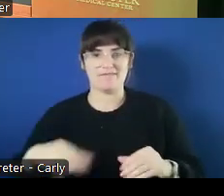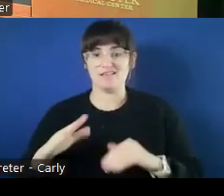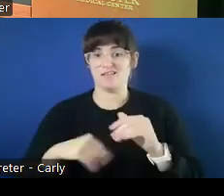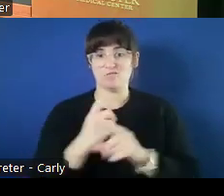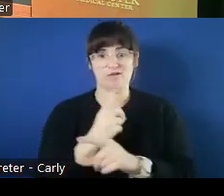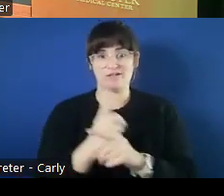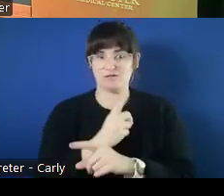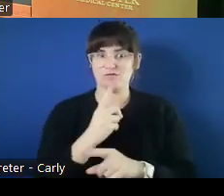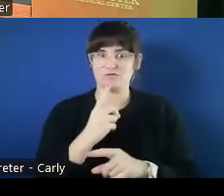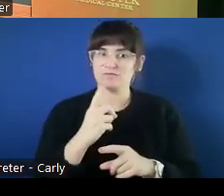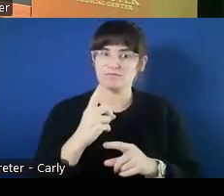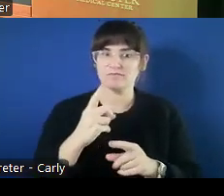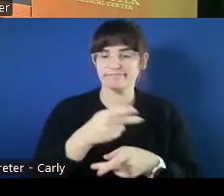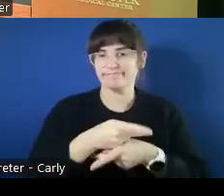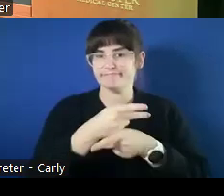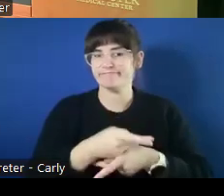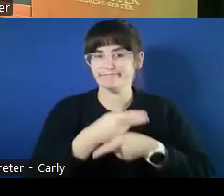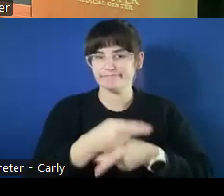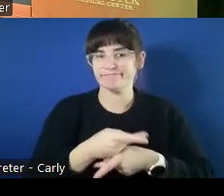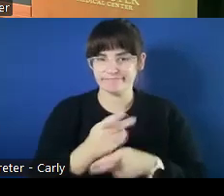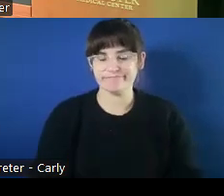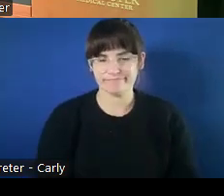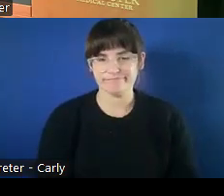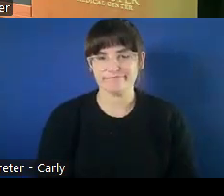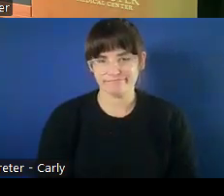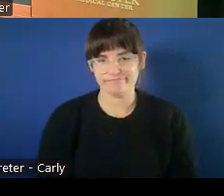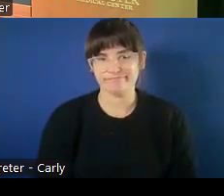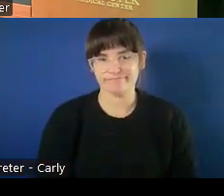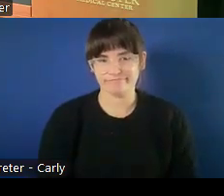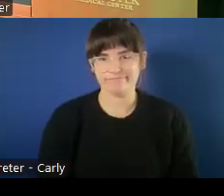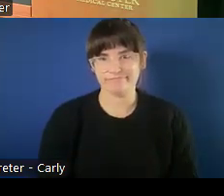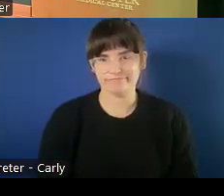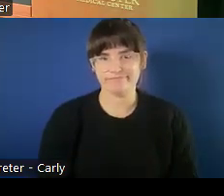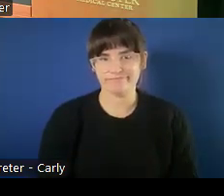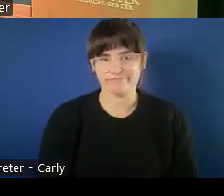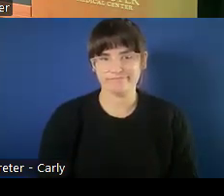medium effect size uh than it was for enhanced usual than it was compared to enhanced usual care